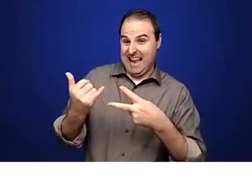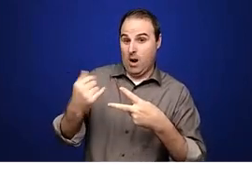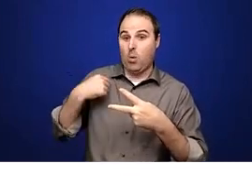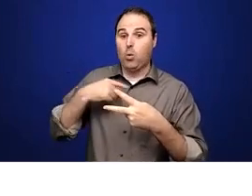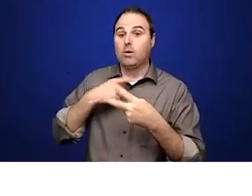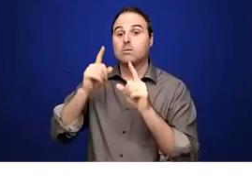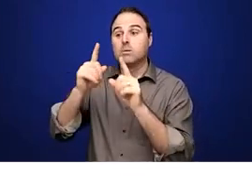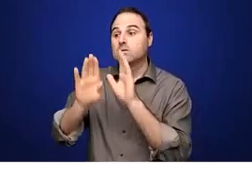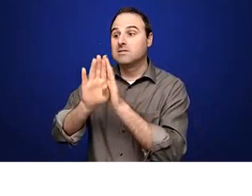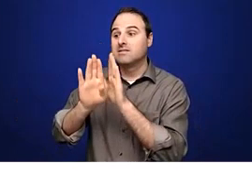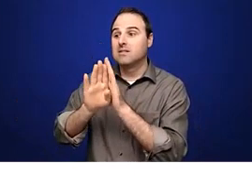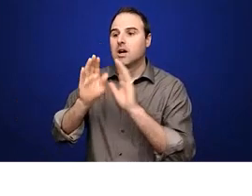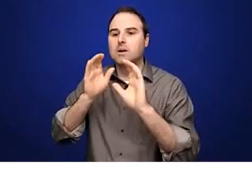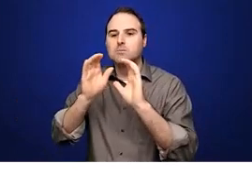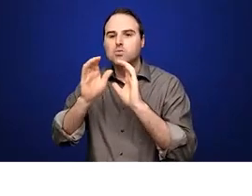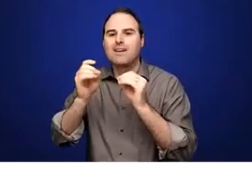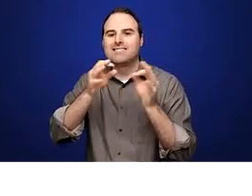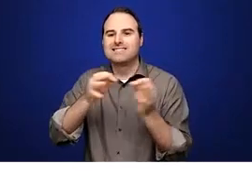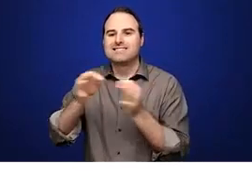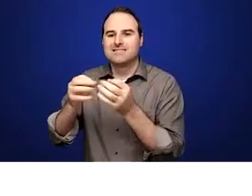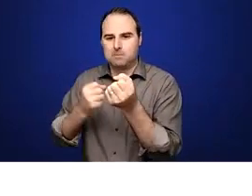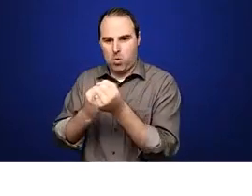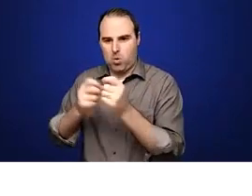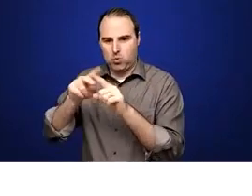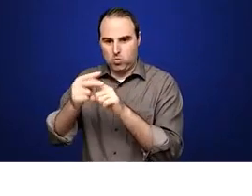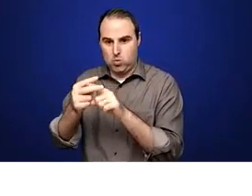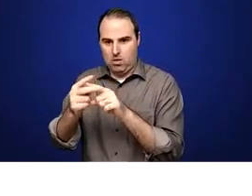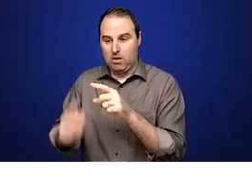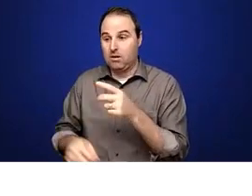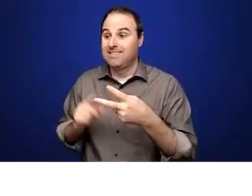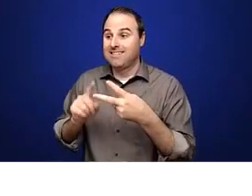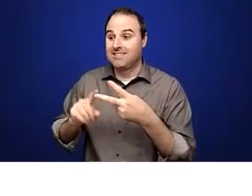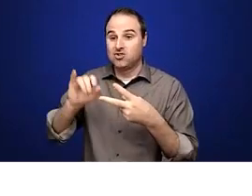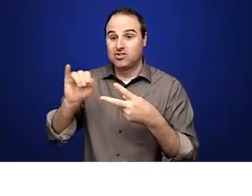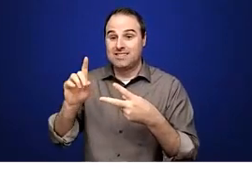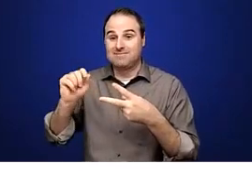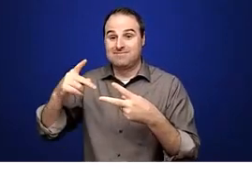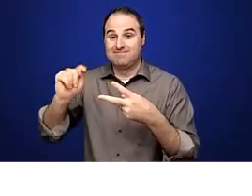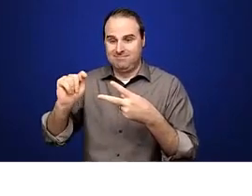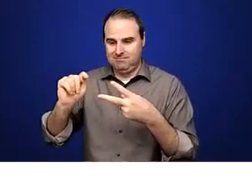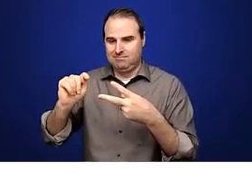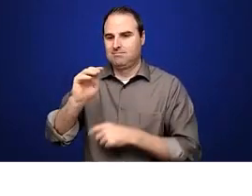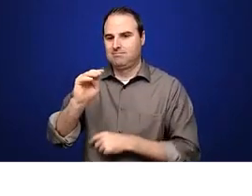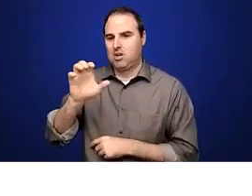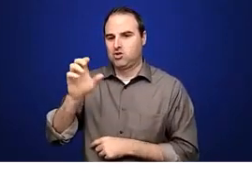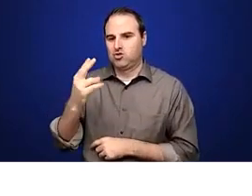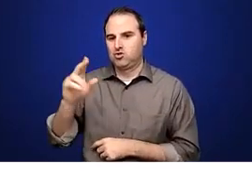Just so you know, the JDAPT has been launched officially in March 2023, and it has become very popular.